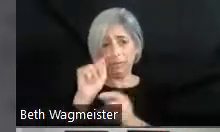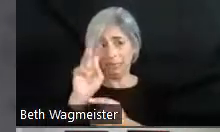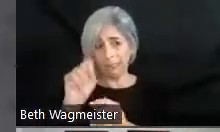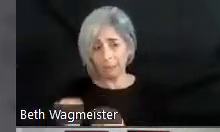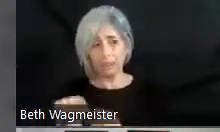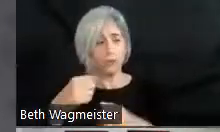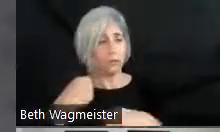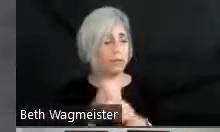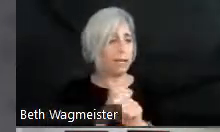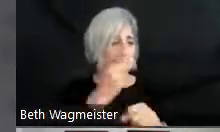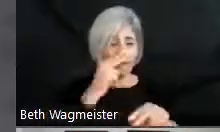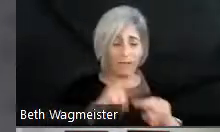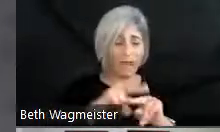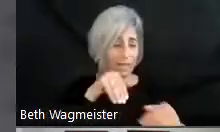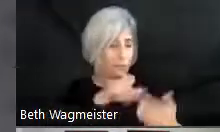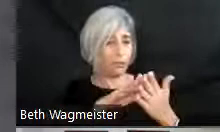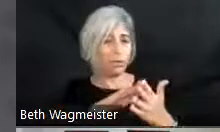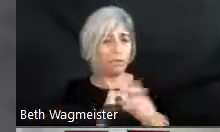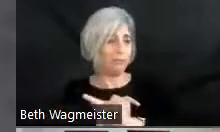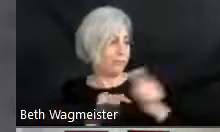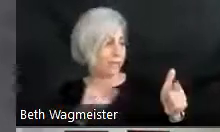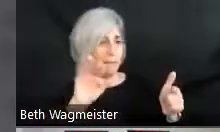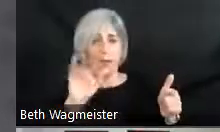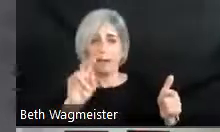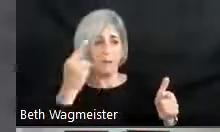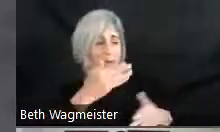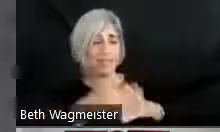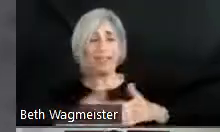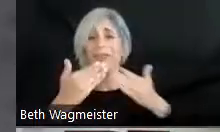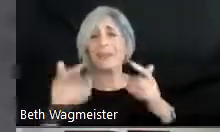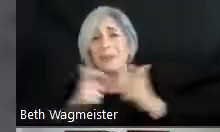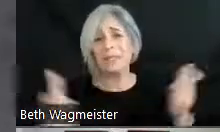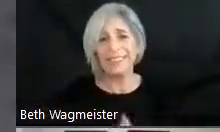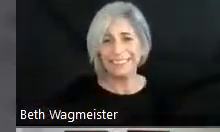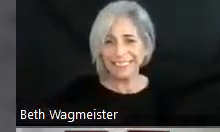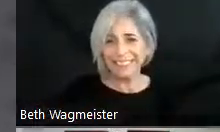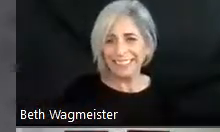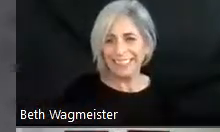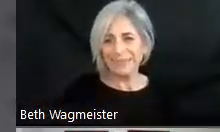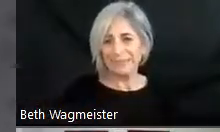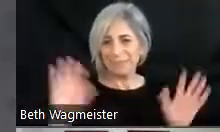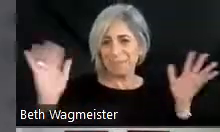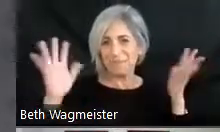fun and approachable. With that, I'll hand it back to Malcolm. Thanks so much.